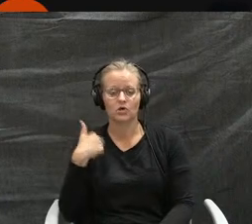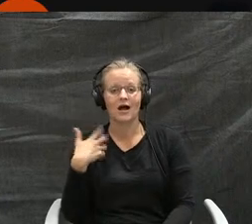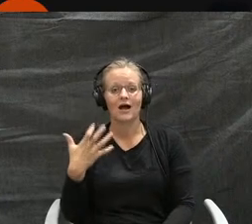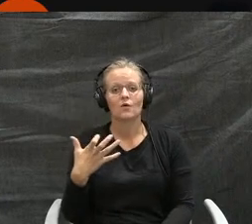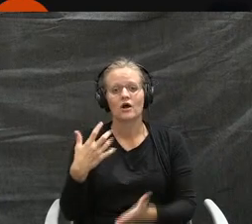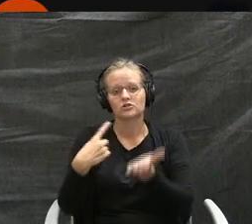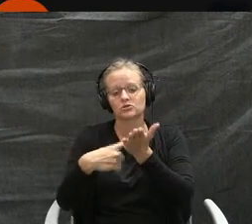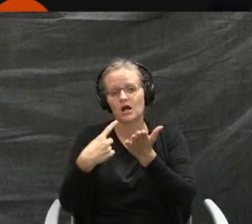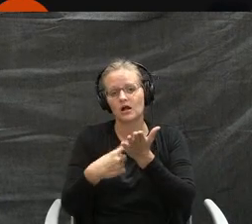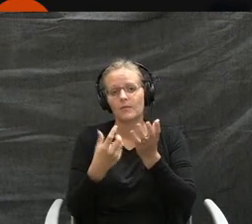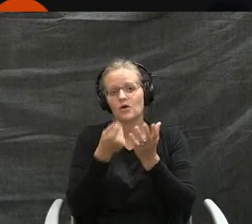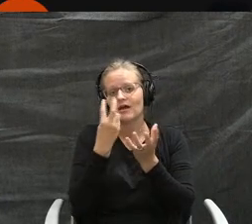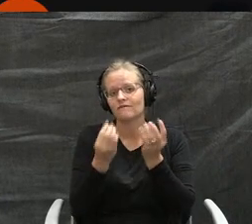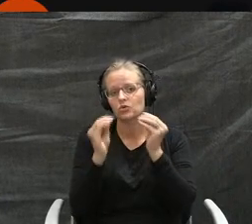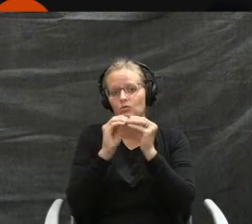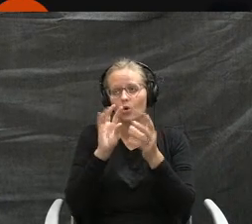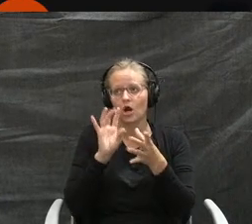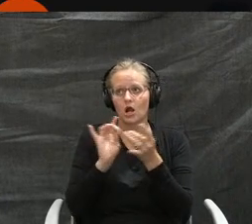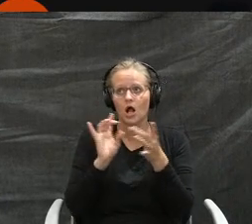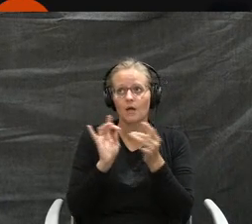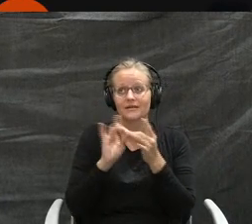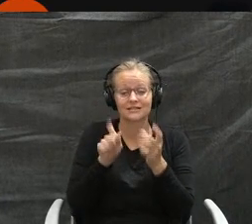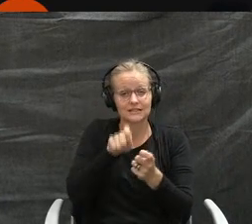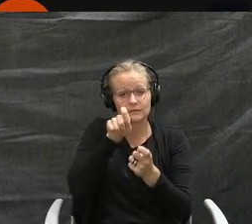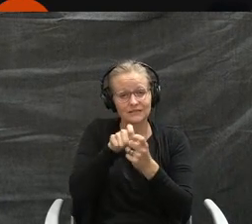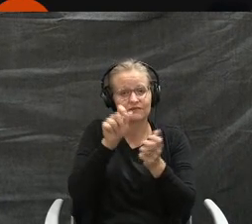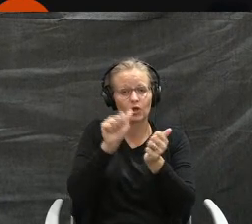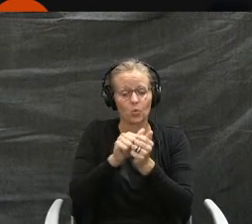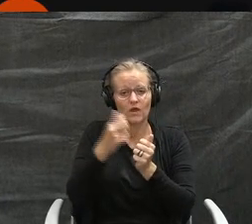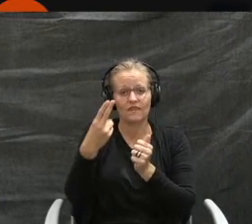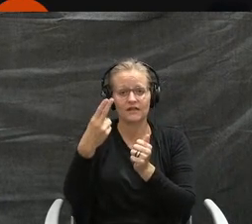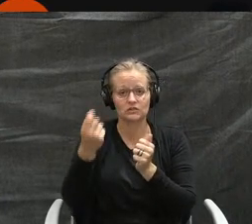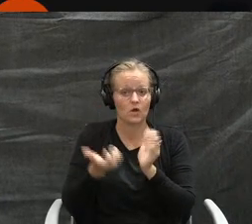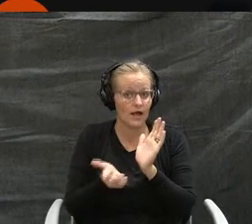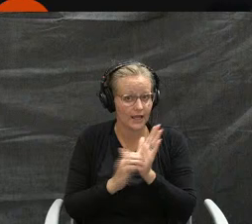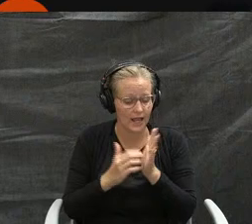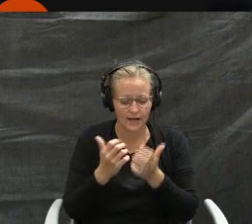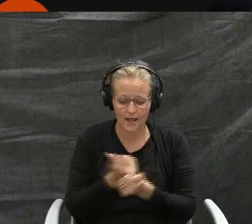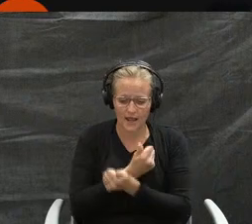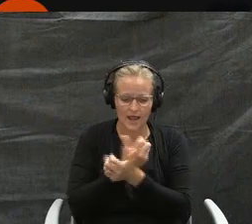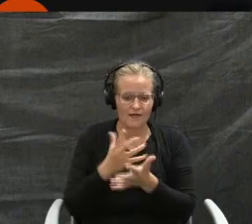highlight just a few more comments that are specific to the high school. Again, everything that Diana talked